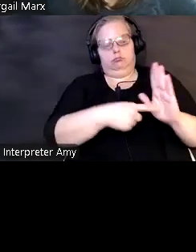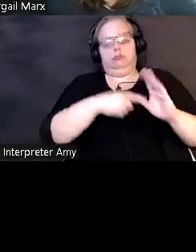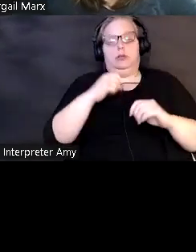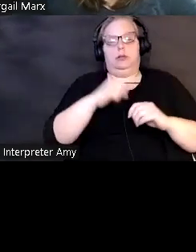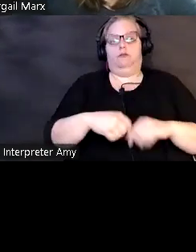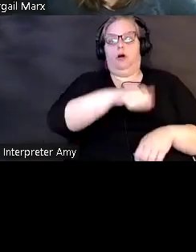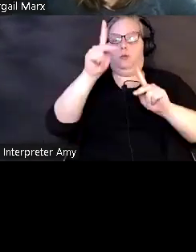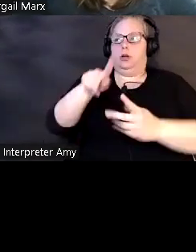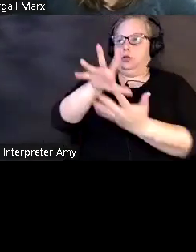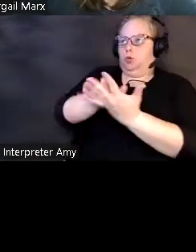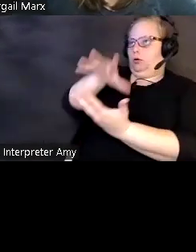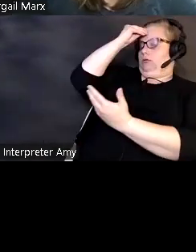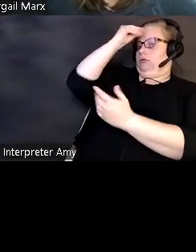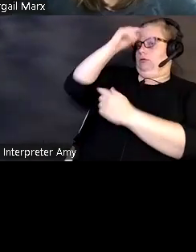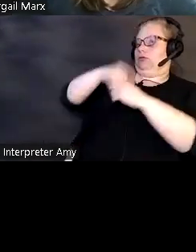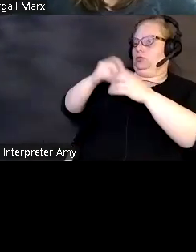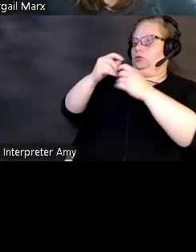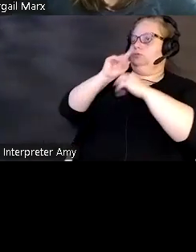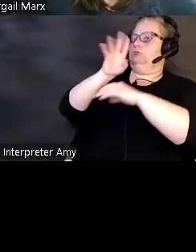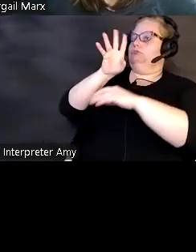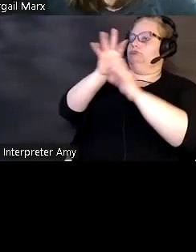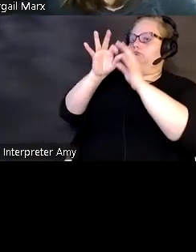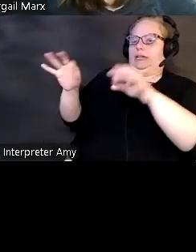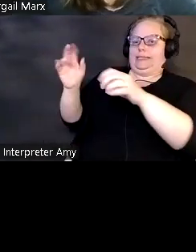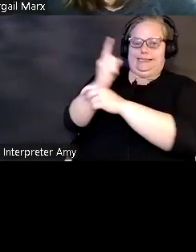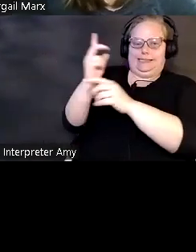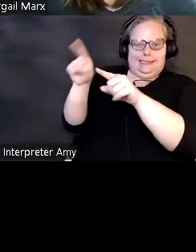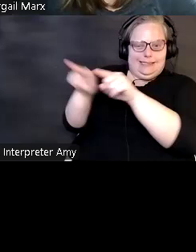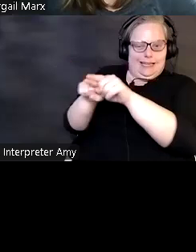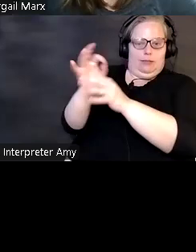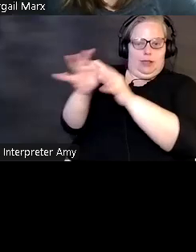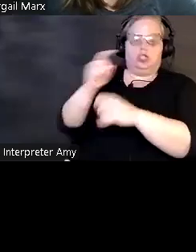this is like -- this is a rough estimate but they say at least four times more input than what we're